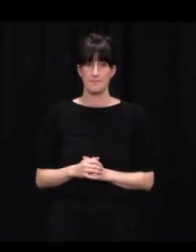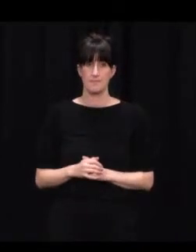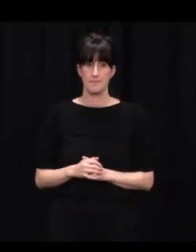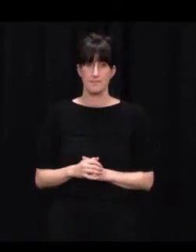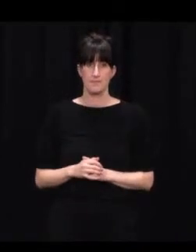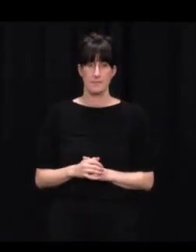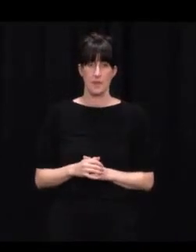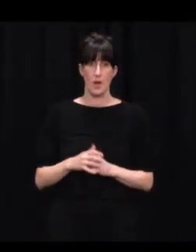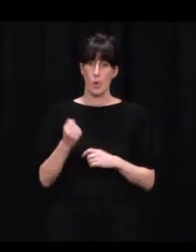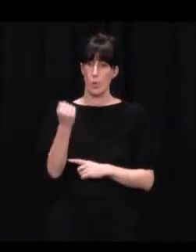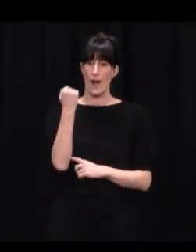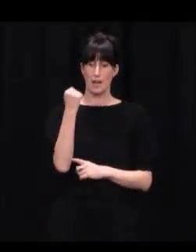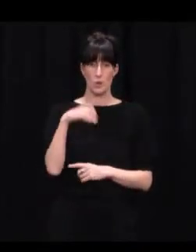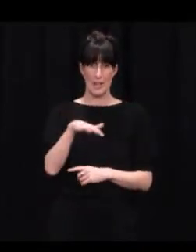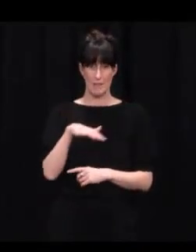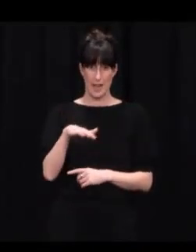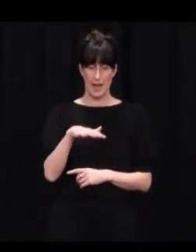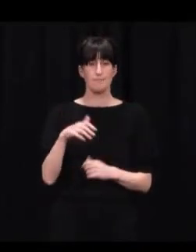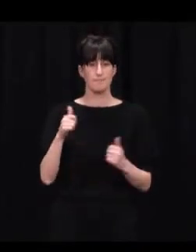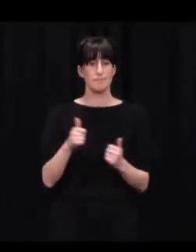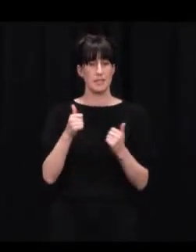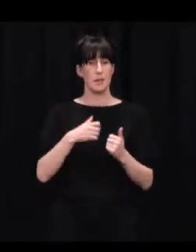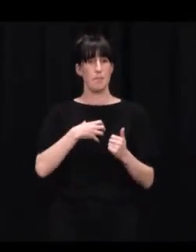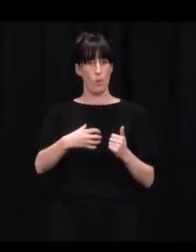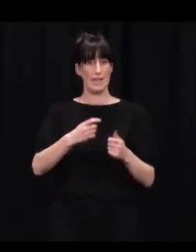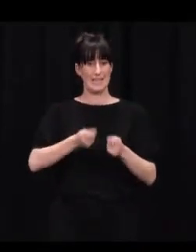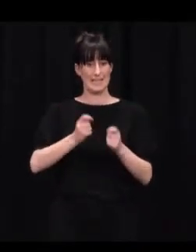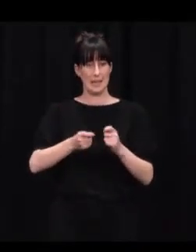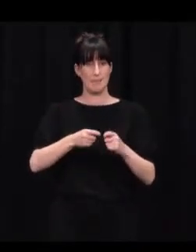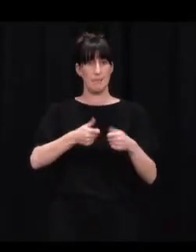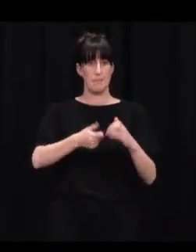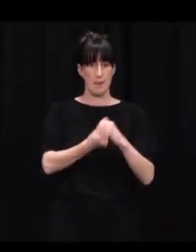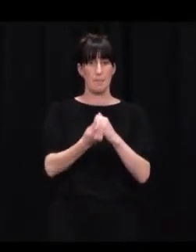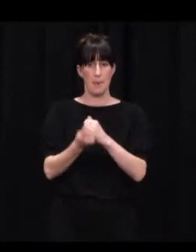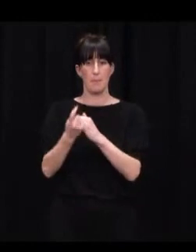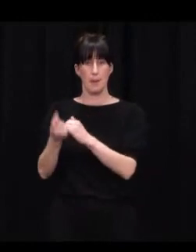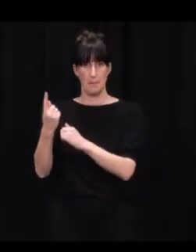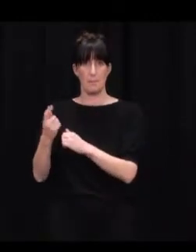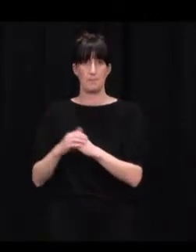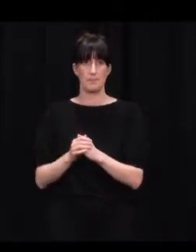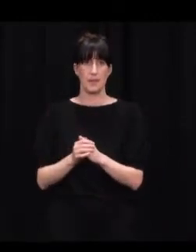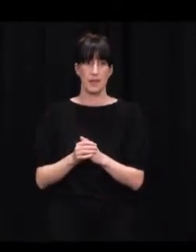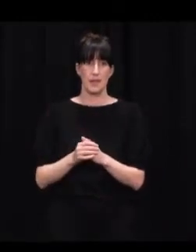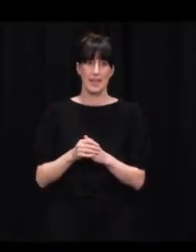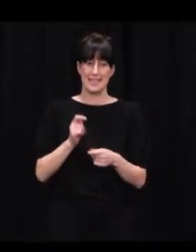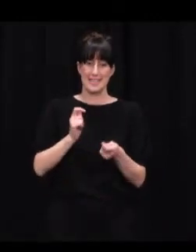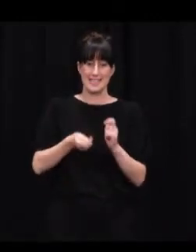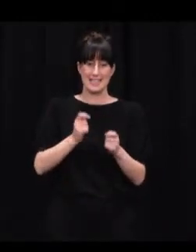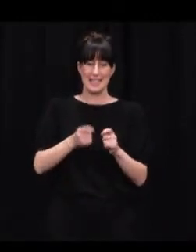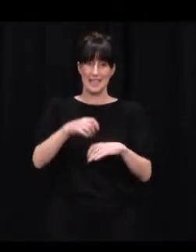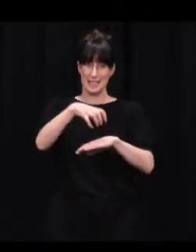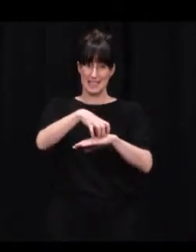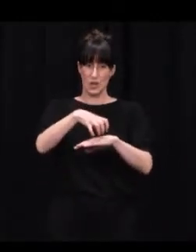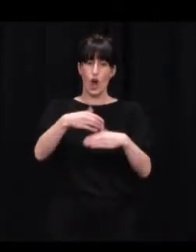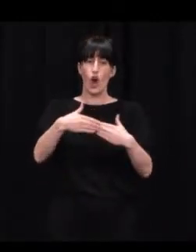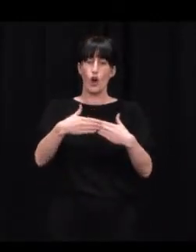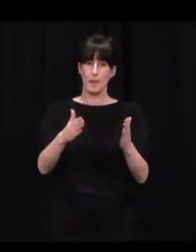College for students to be able to be tested in a safe way.